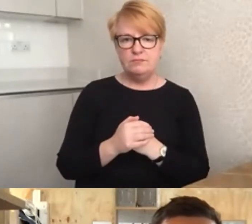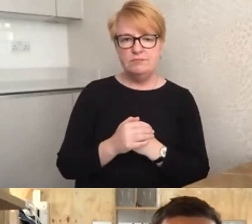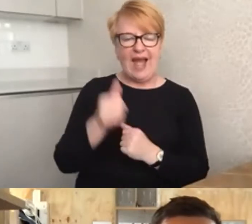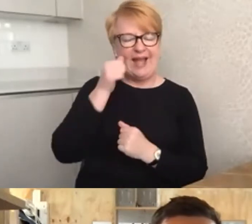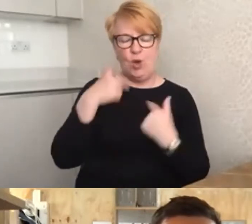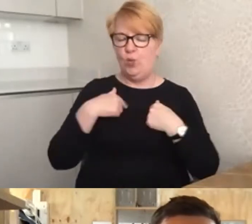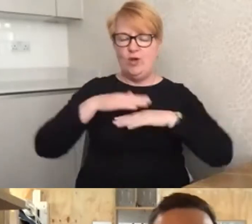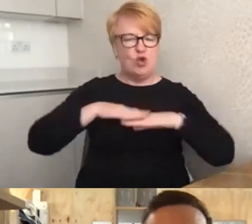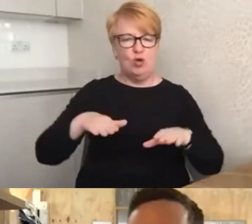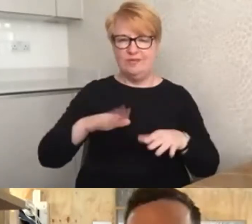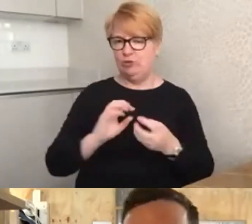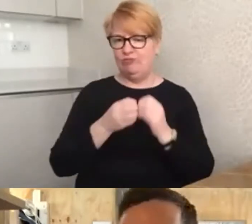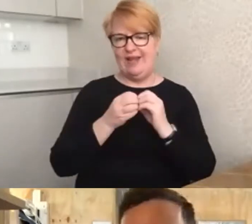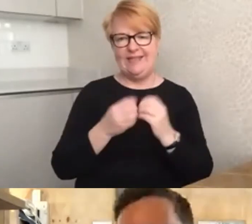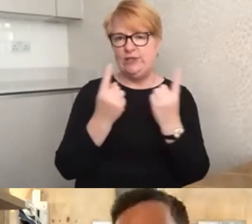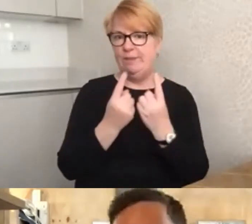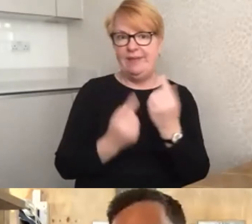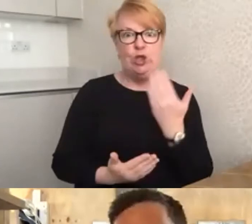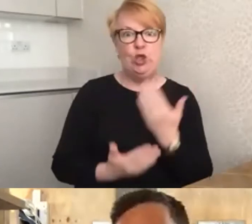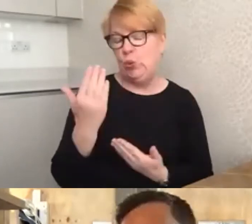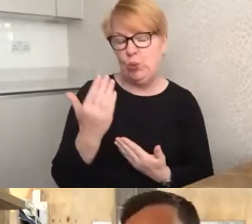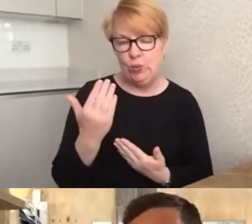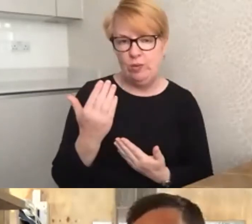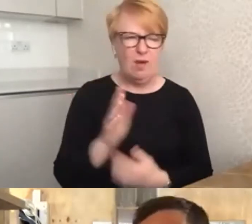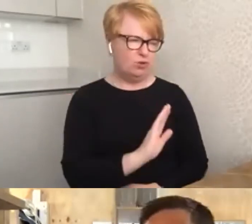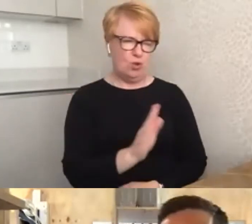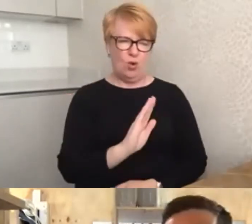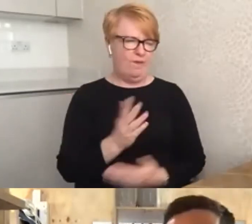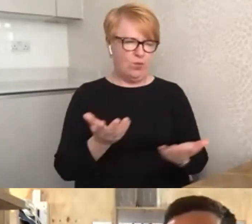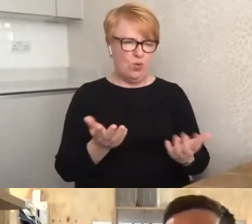This is 2022! >> MAT: No, totally… …there's a whole discussion about community engaged practice that